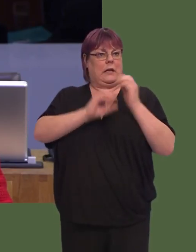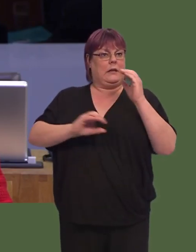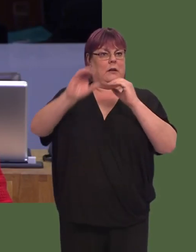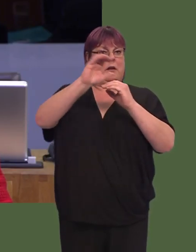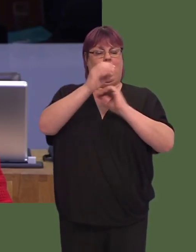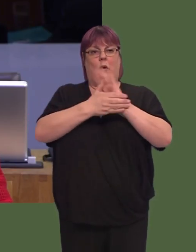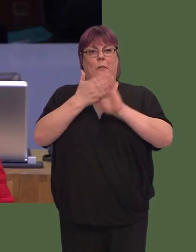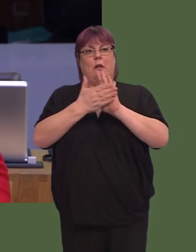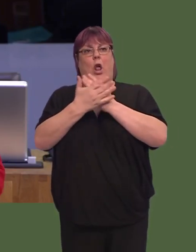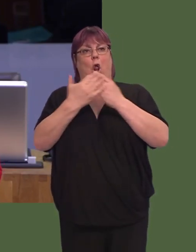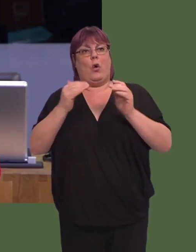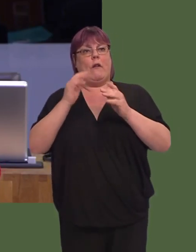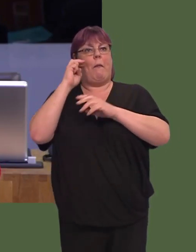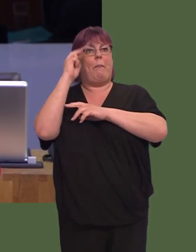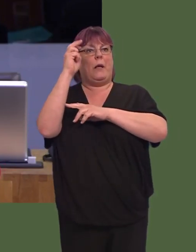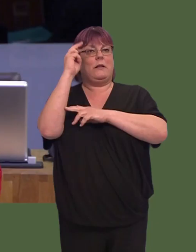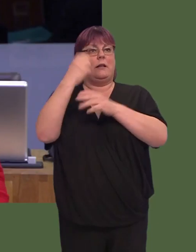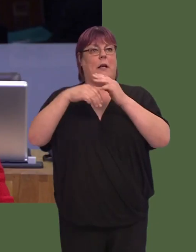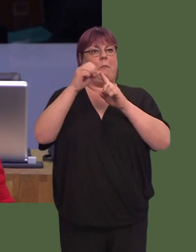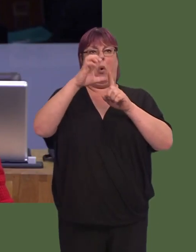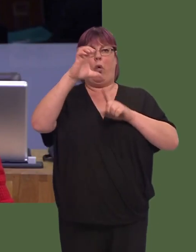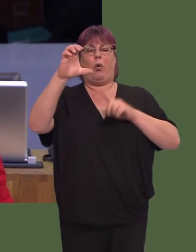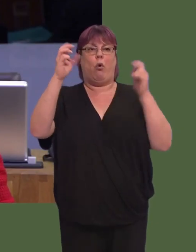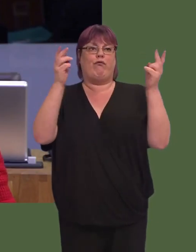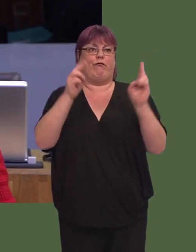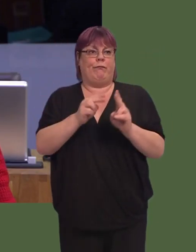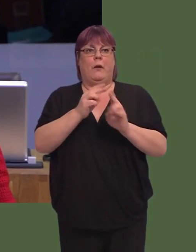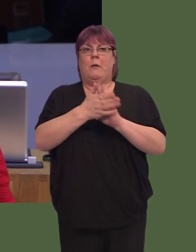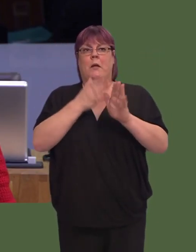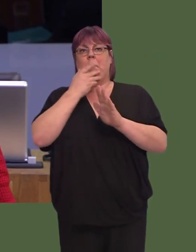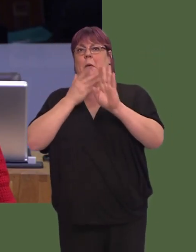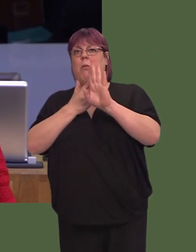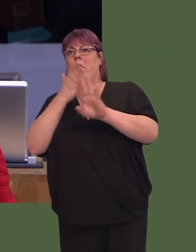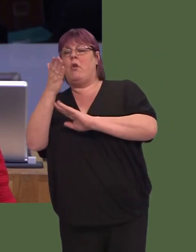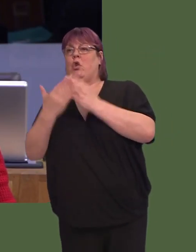of Porthcawl, making it impossible for some residents to get to the new health centre.